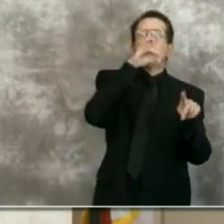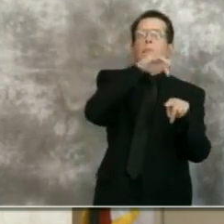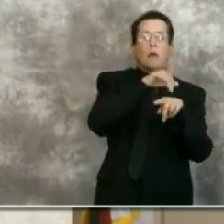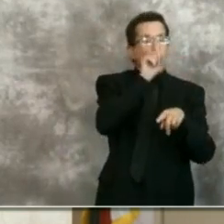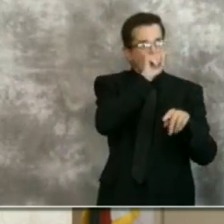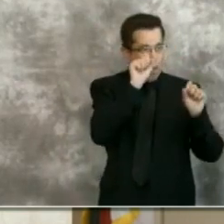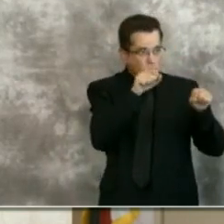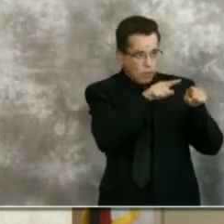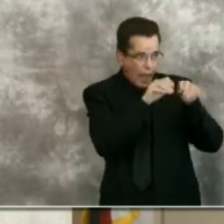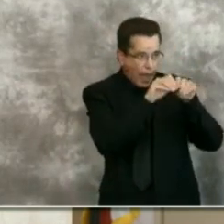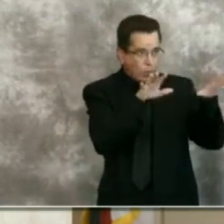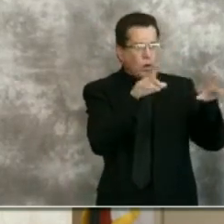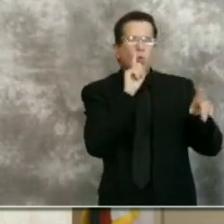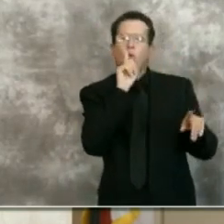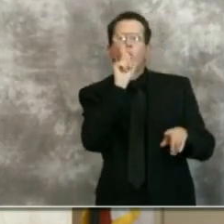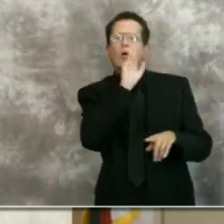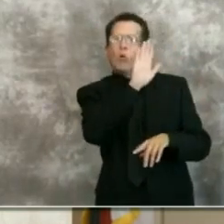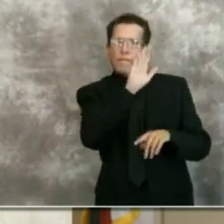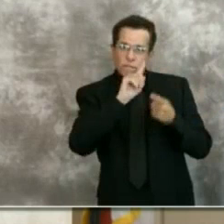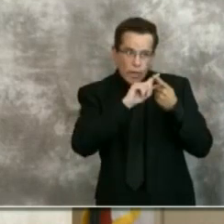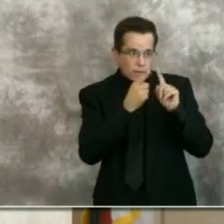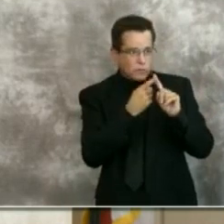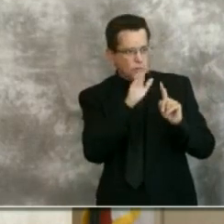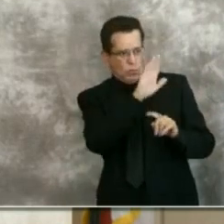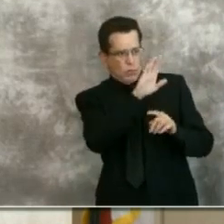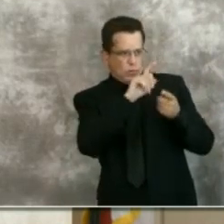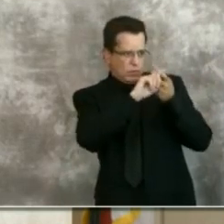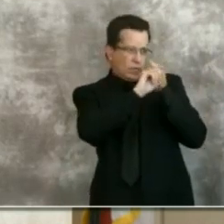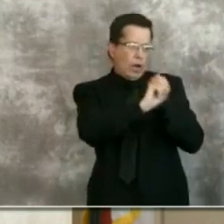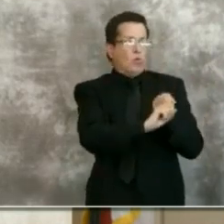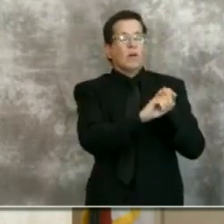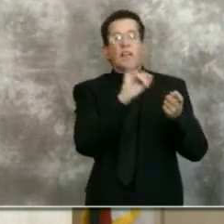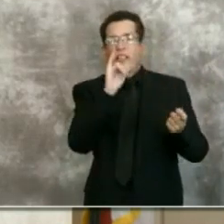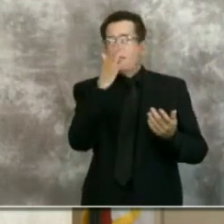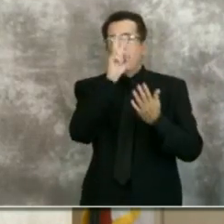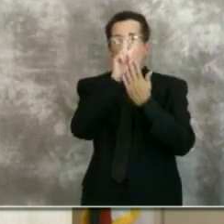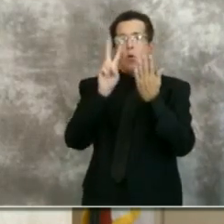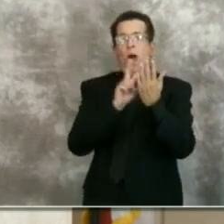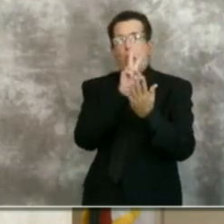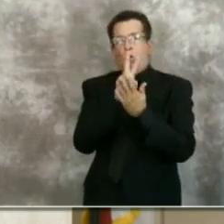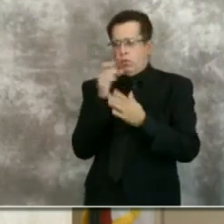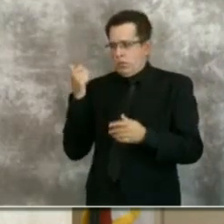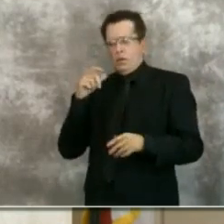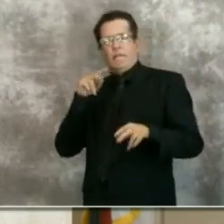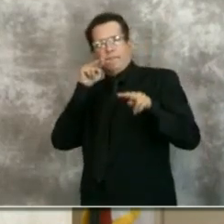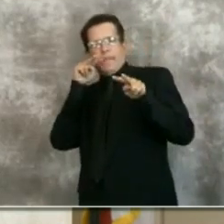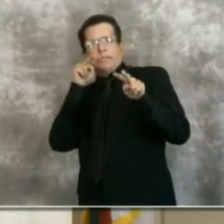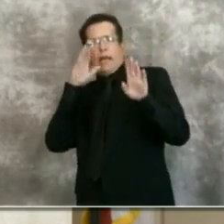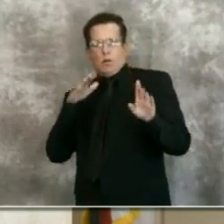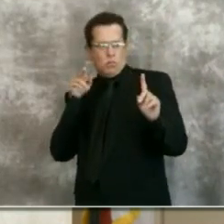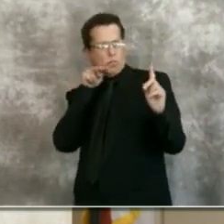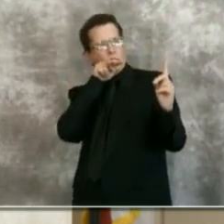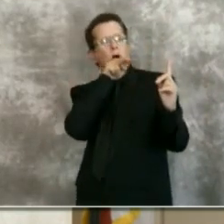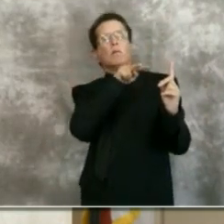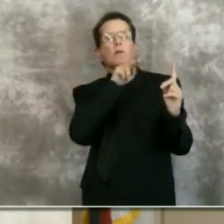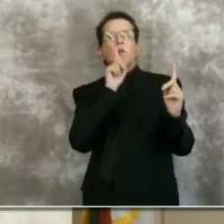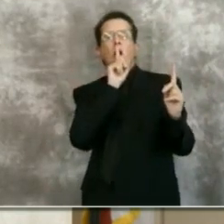OF THE INFORMATION SURROUNDING WHERE THEY WENT THEIR EXPOSURE. POTENTIAL TIES TO OUTBREAKS ALONG WITH TO THEIR